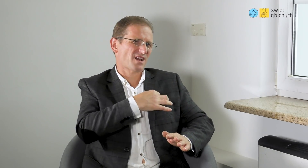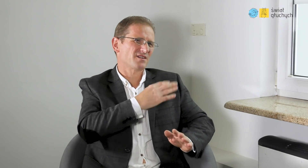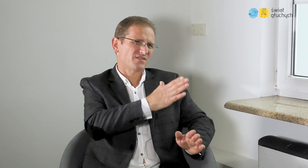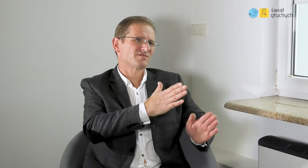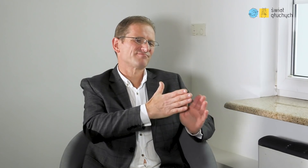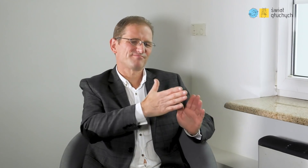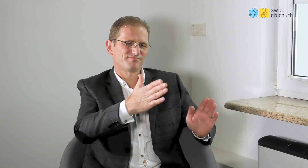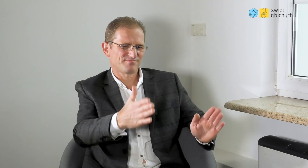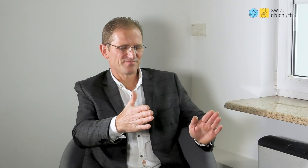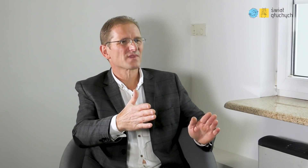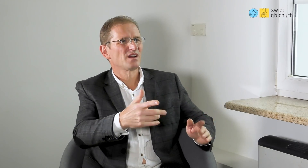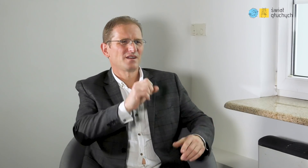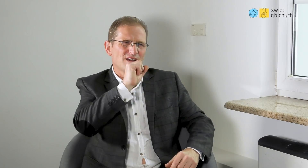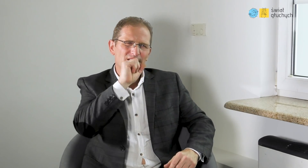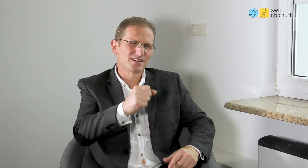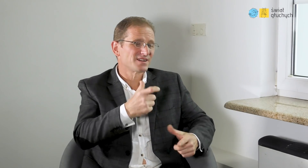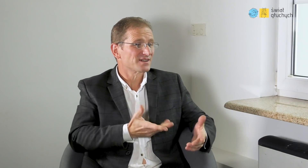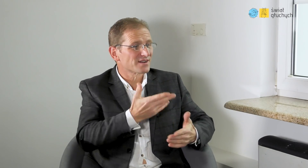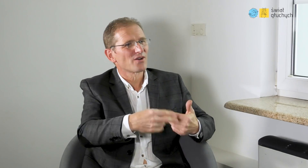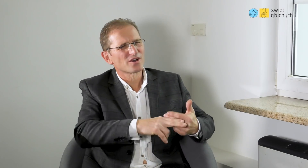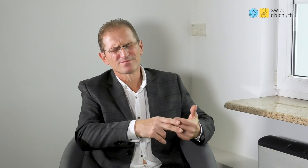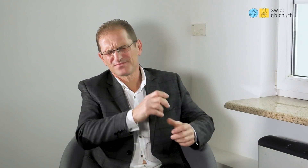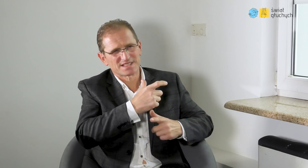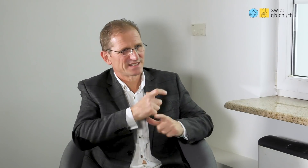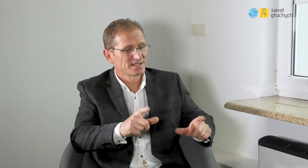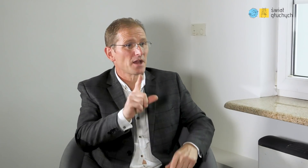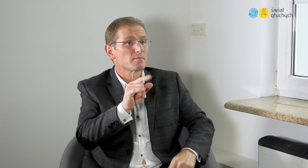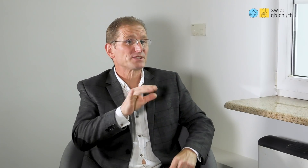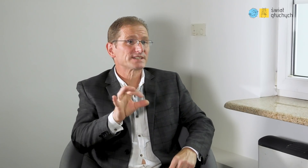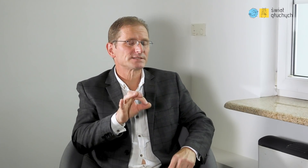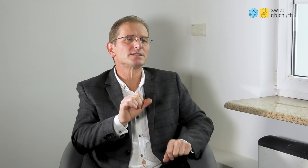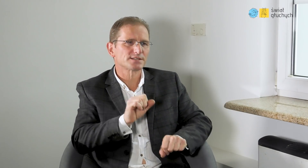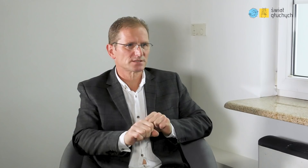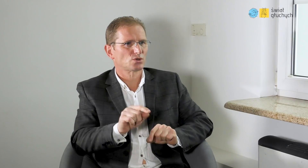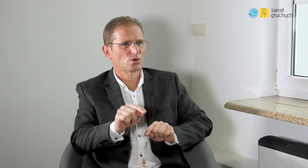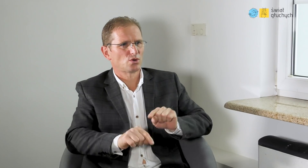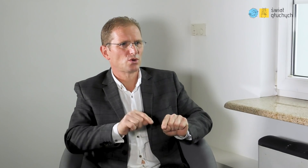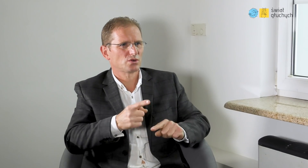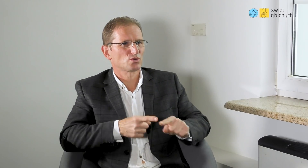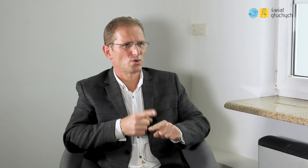I did not get during their term, any response. When the power has changed, PIS is in power is a little better,